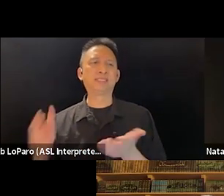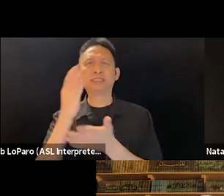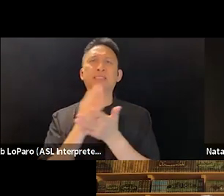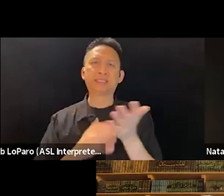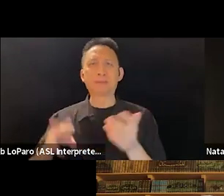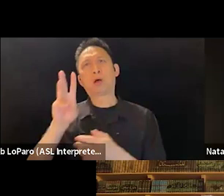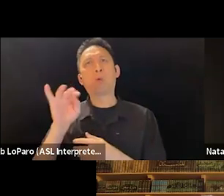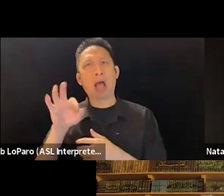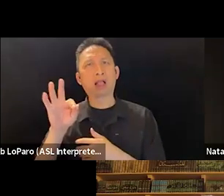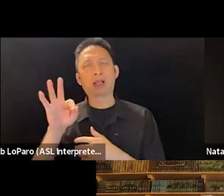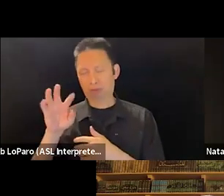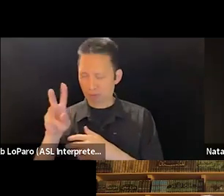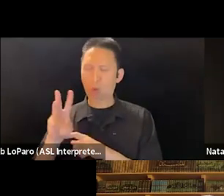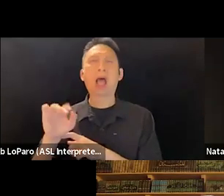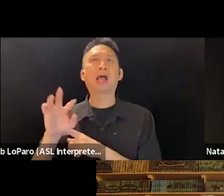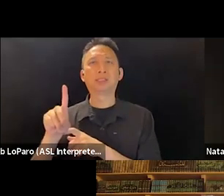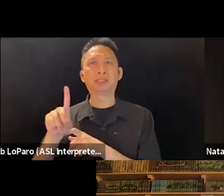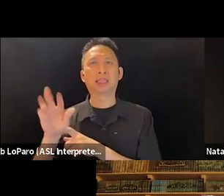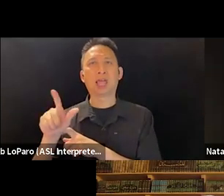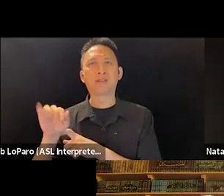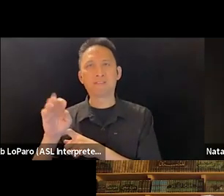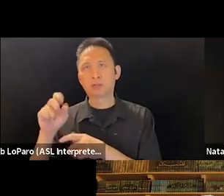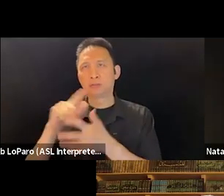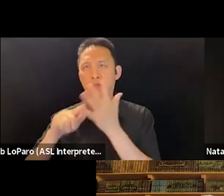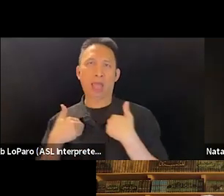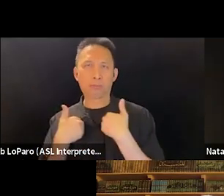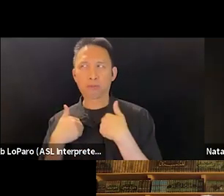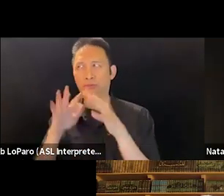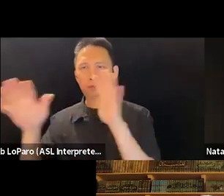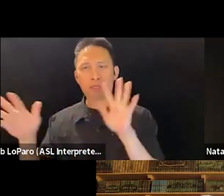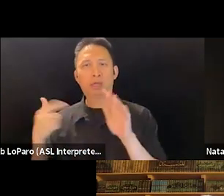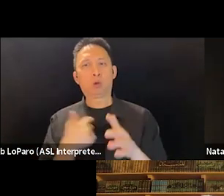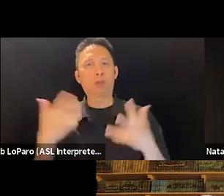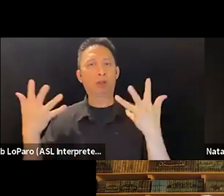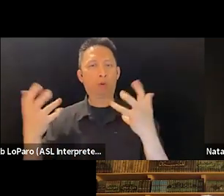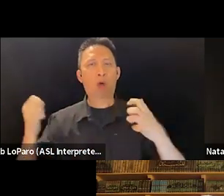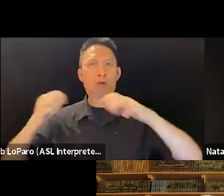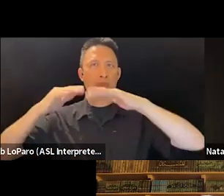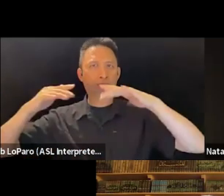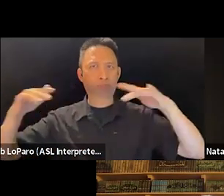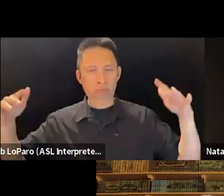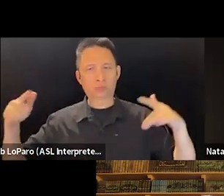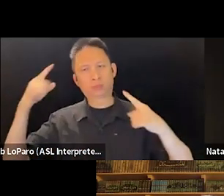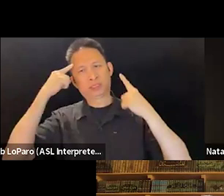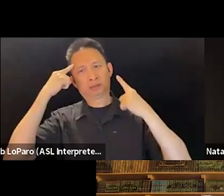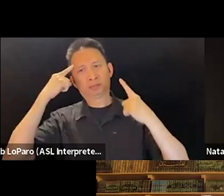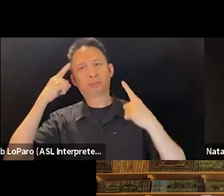and more in terms of storytelling, in terms of originality, in terms of more, you can say creative approach